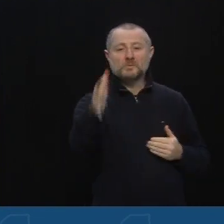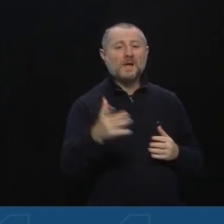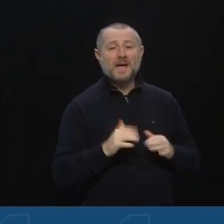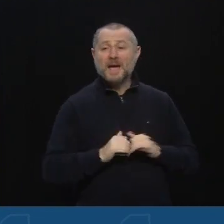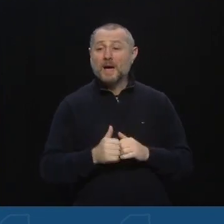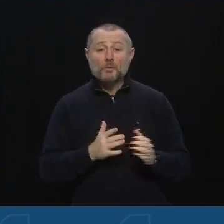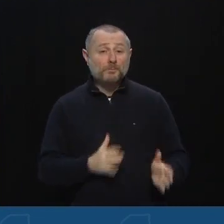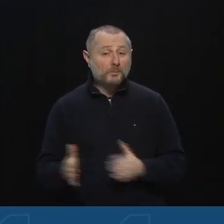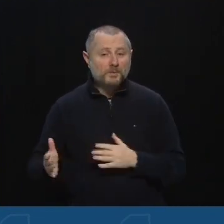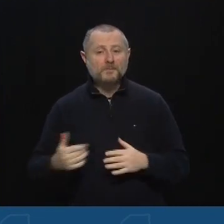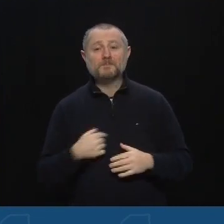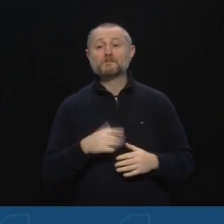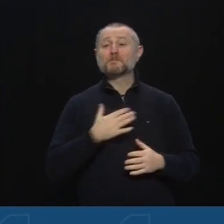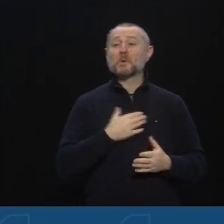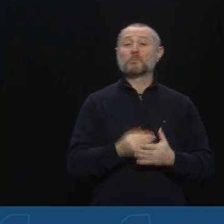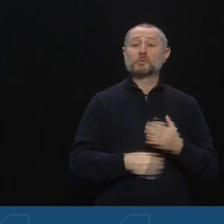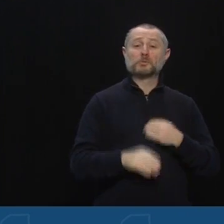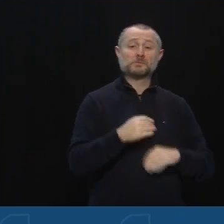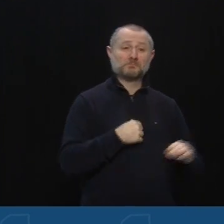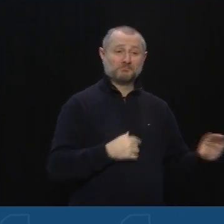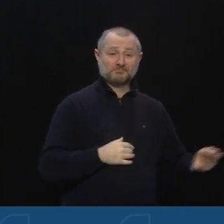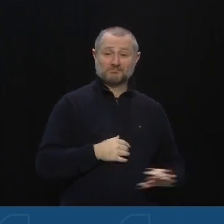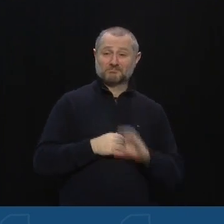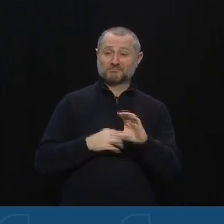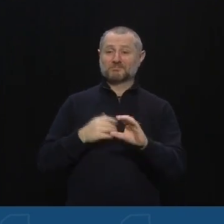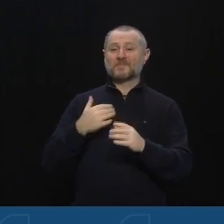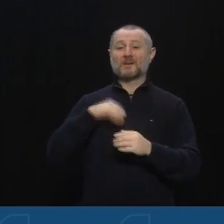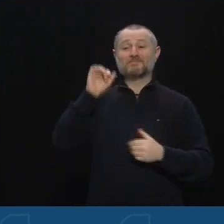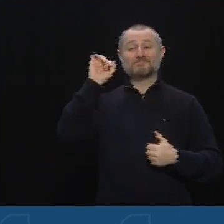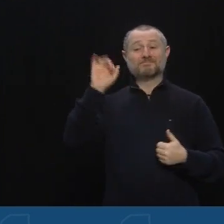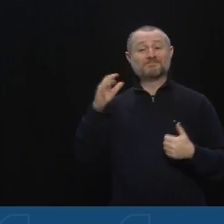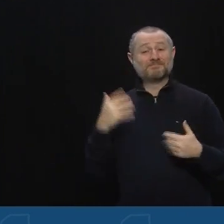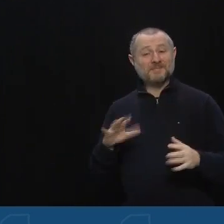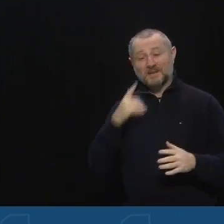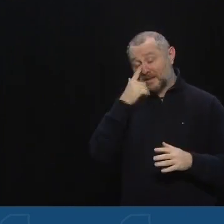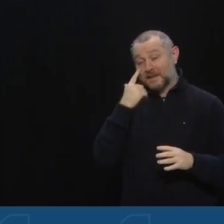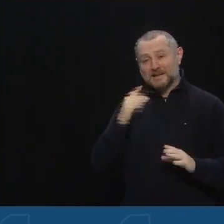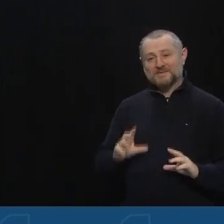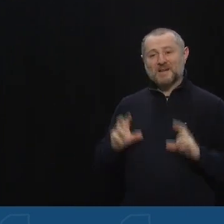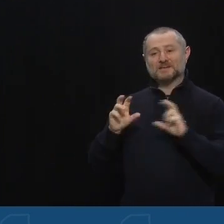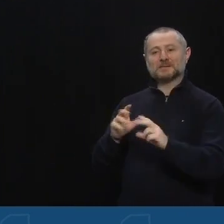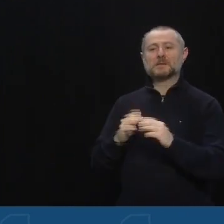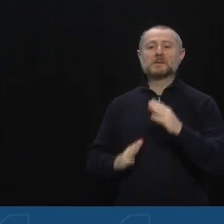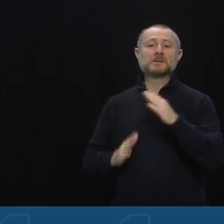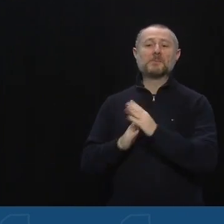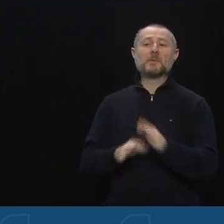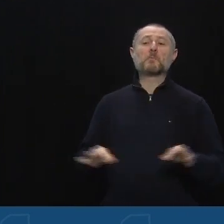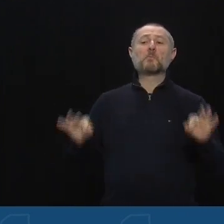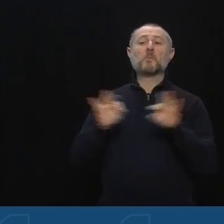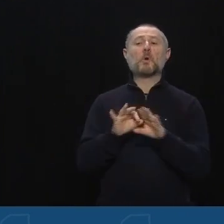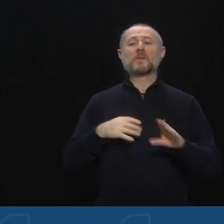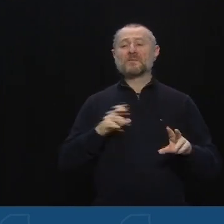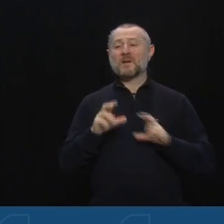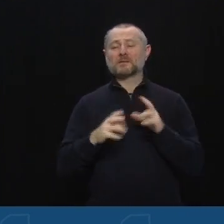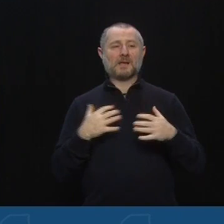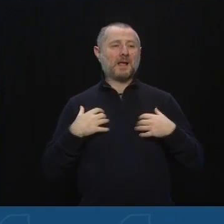POINT ON AND WE MUST PREPARE FOR WHAT THE FUTURE THROWS AT US. HOW DO WE DO THAT? I LAID THIS OUT IN MY BUDGET JUST A COUPLEOF WEEKS AGO.